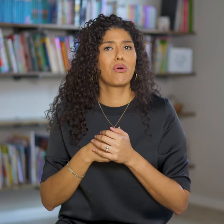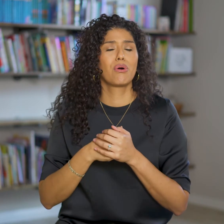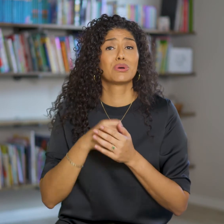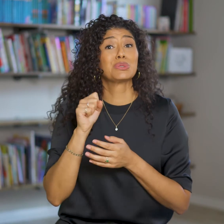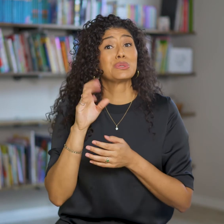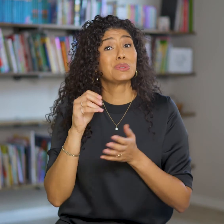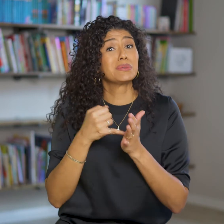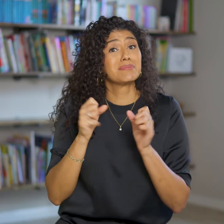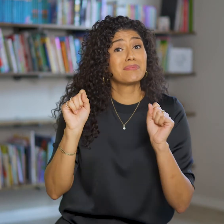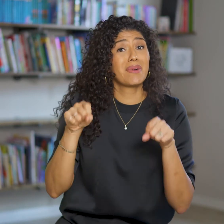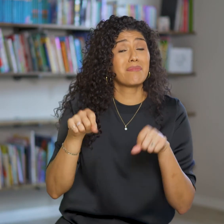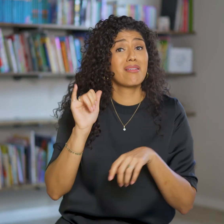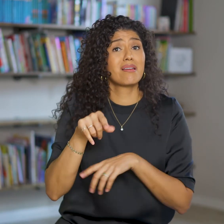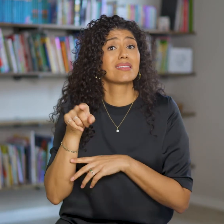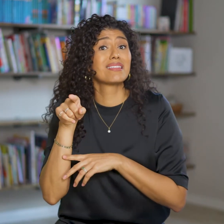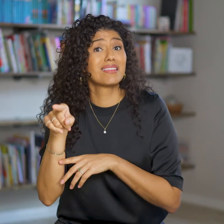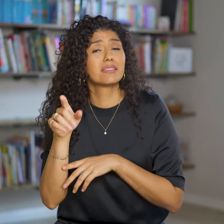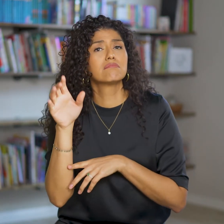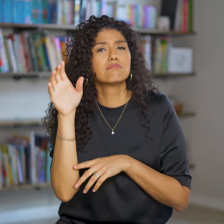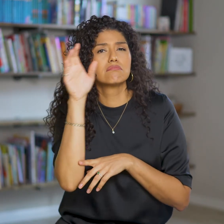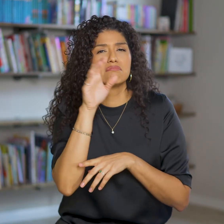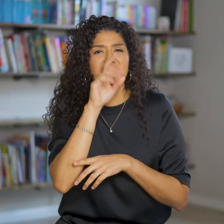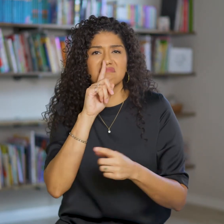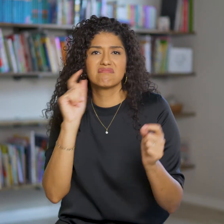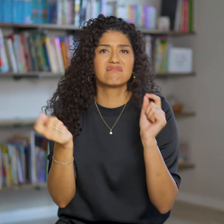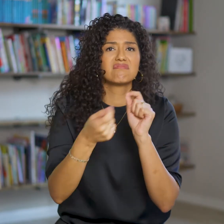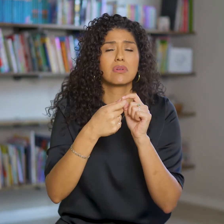so it’s possible he’s seeking revenge